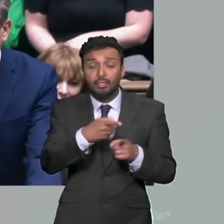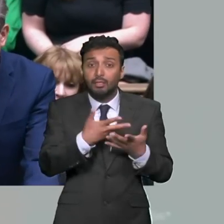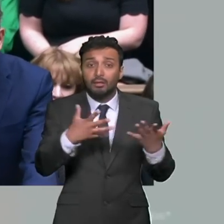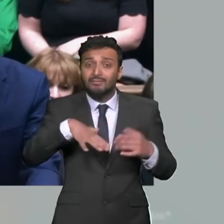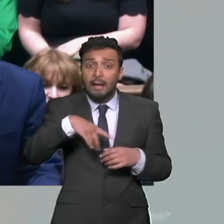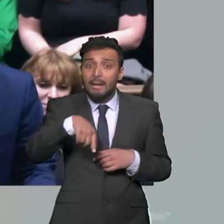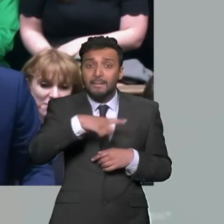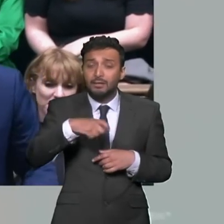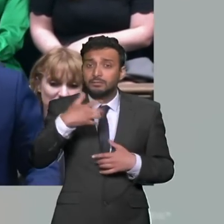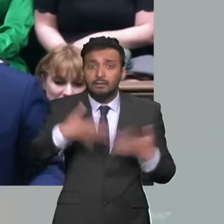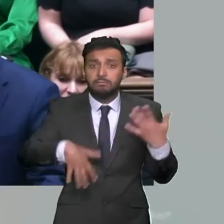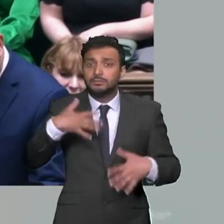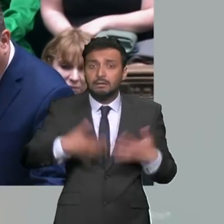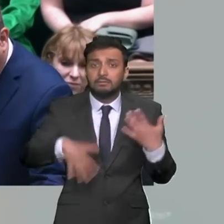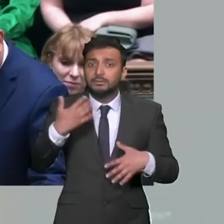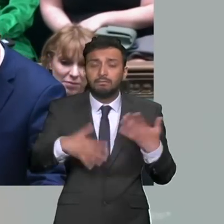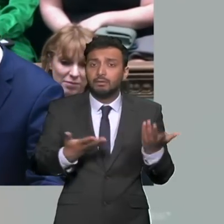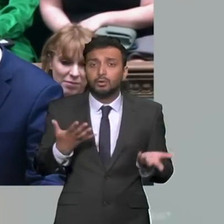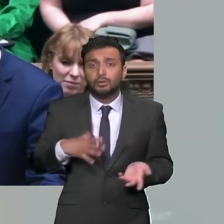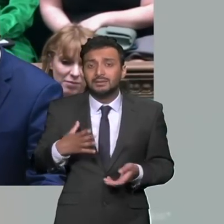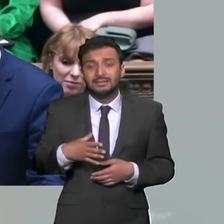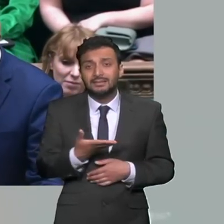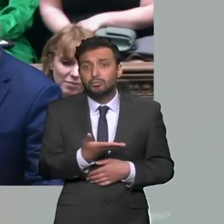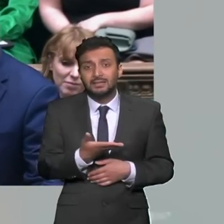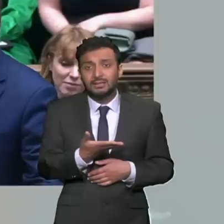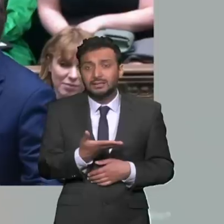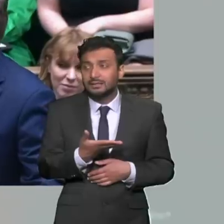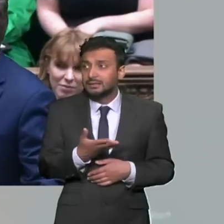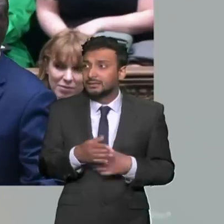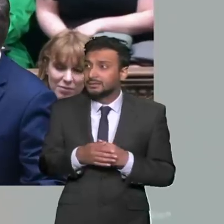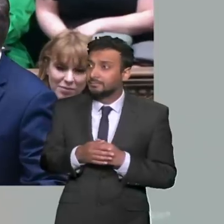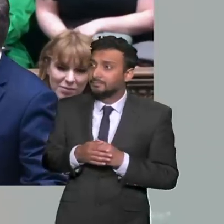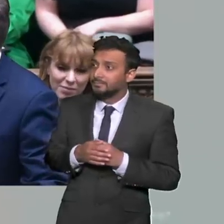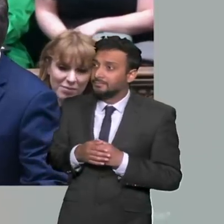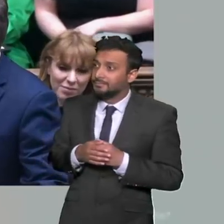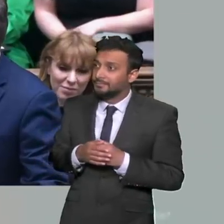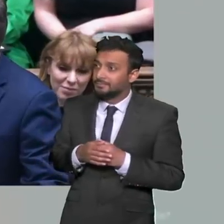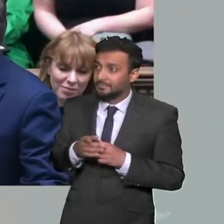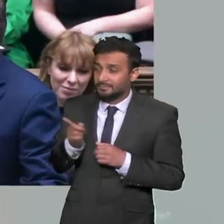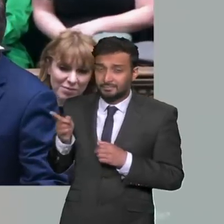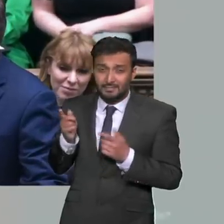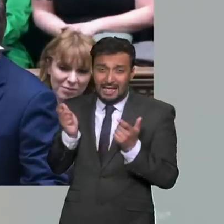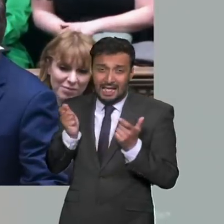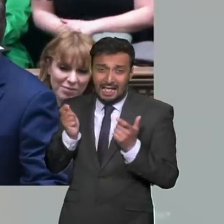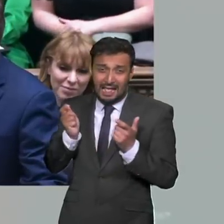not need to. Mr Peter Bone (Wellingborough) (Con) Will the right hon. and learned Gentleman